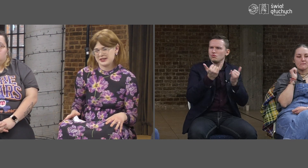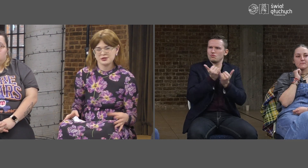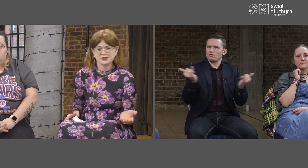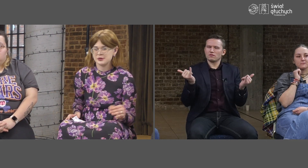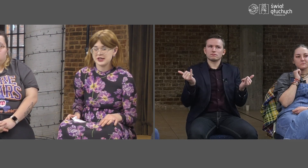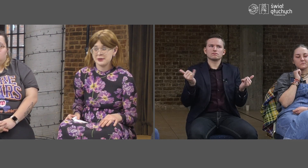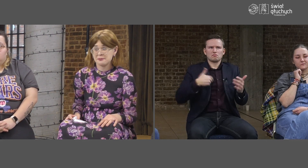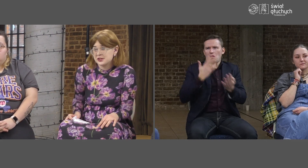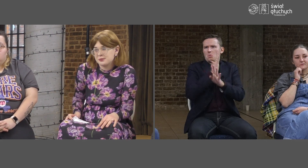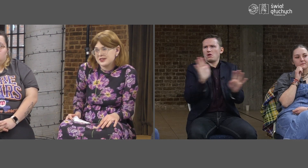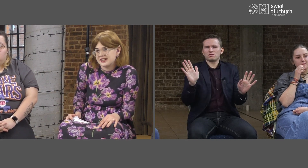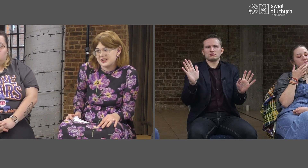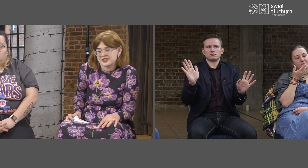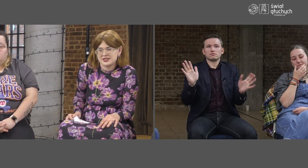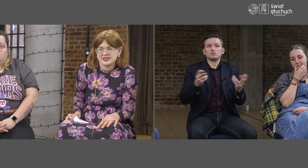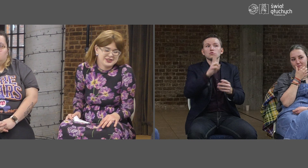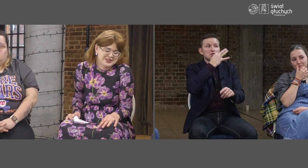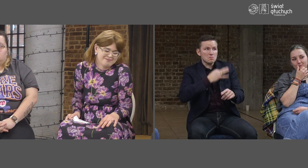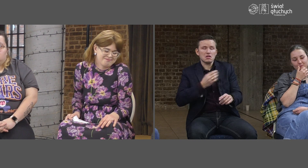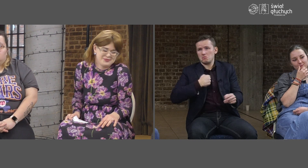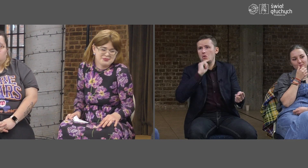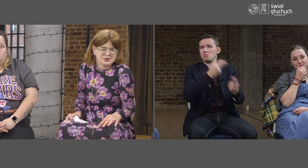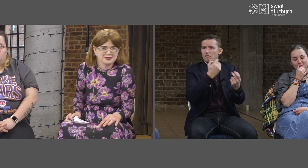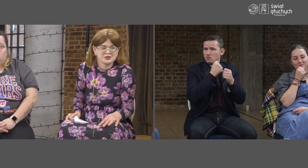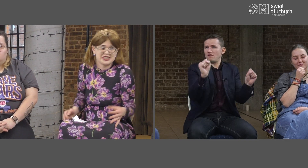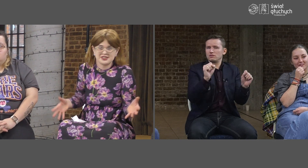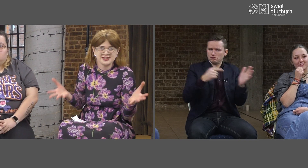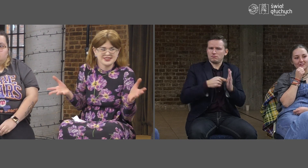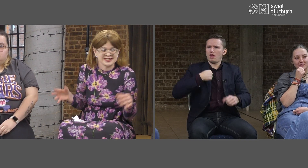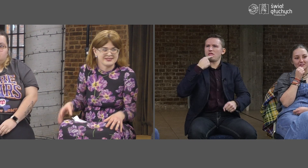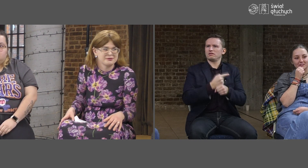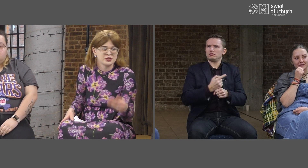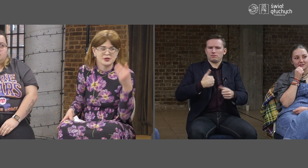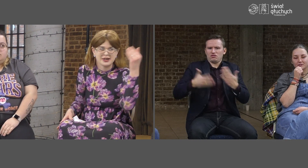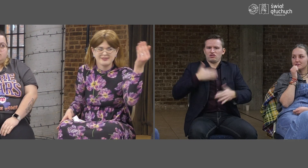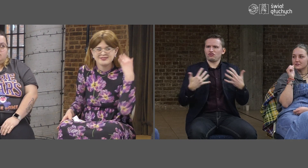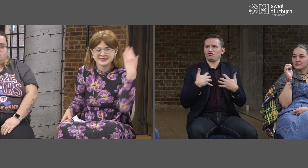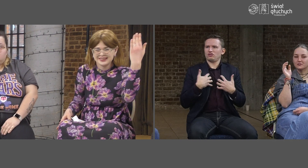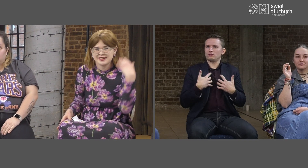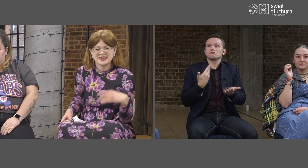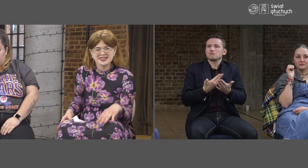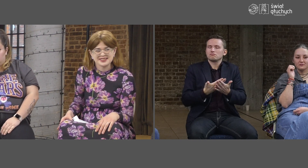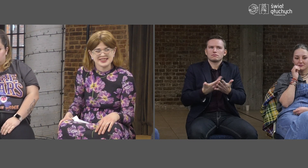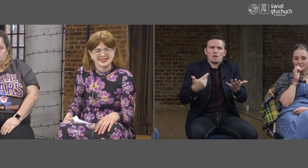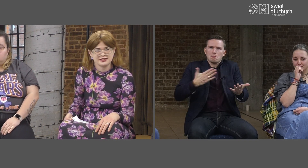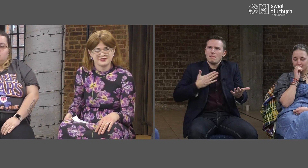If someone asks me about it — I’ll answer. And I’m just going to enjoy my life. Because I have tools.